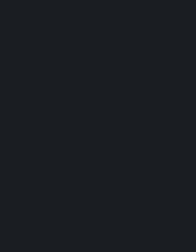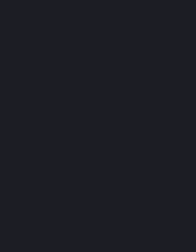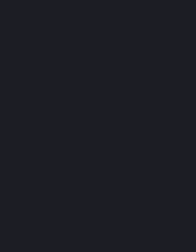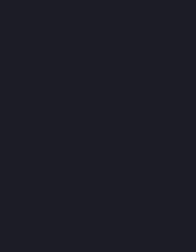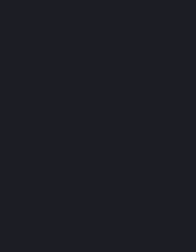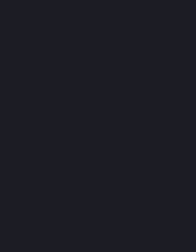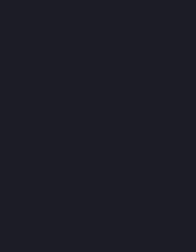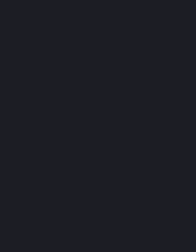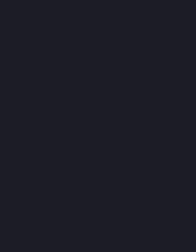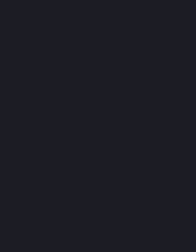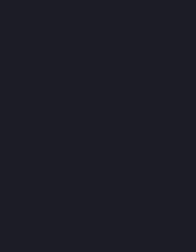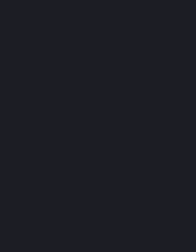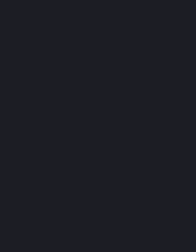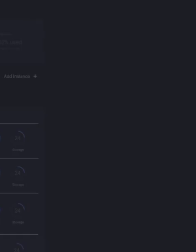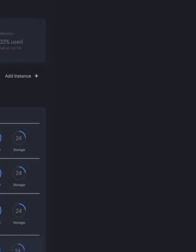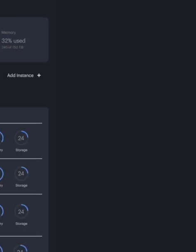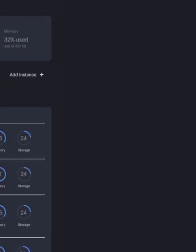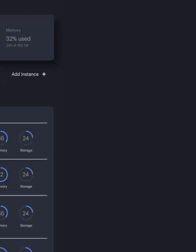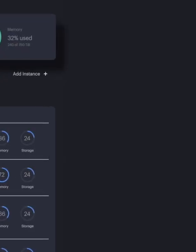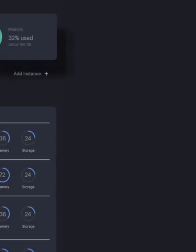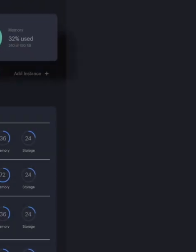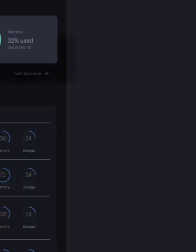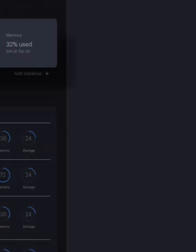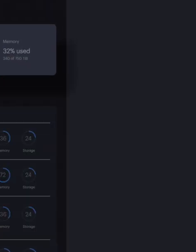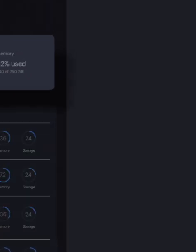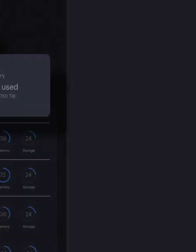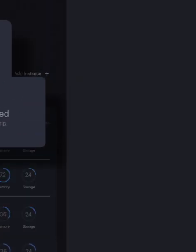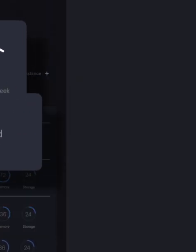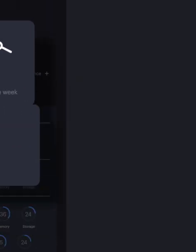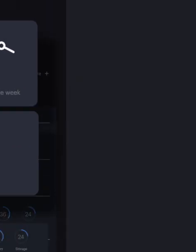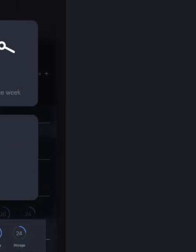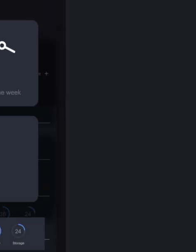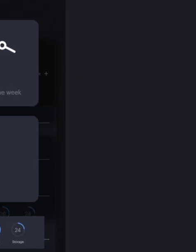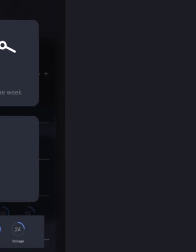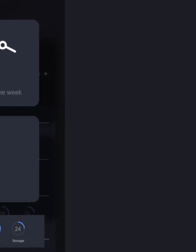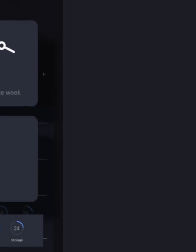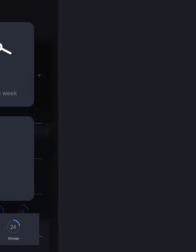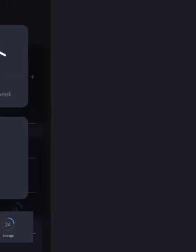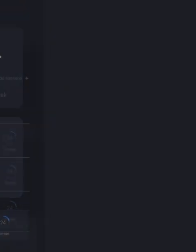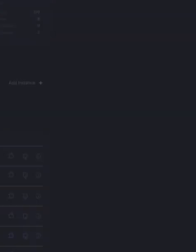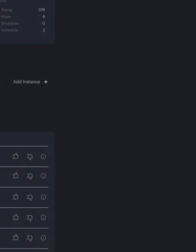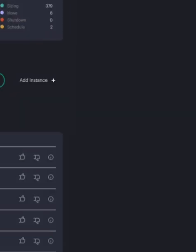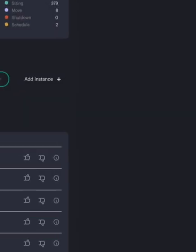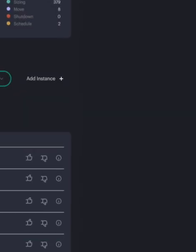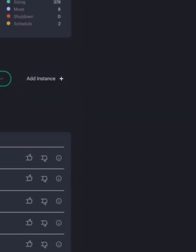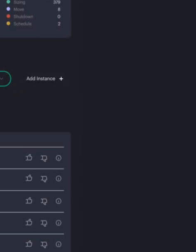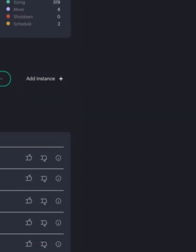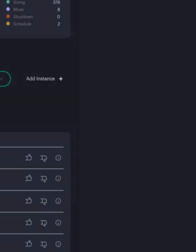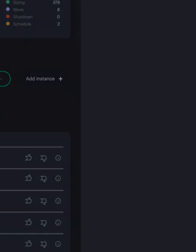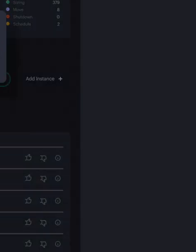while you get deep visibility into cloud usage and guidance to optimize resources and cost.